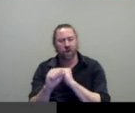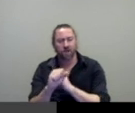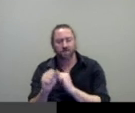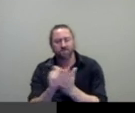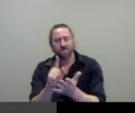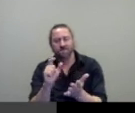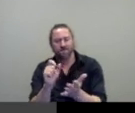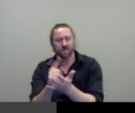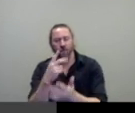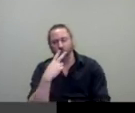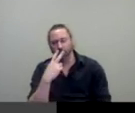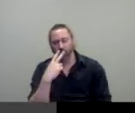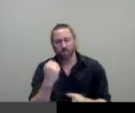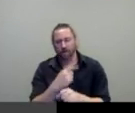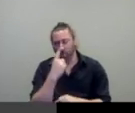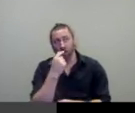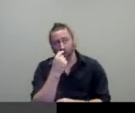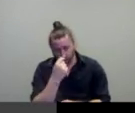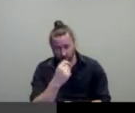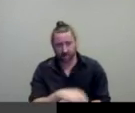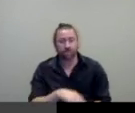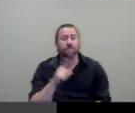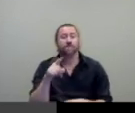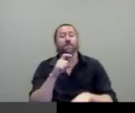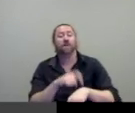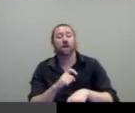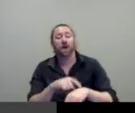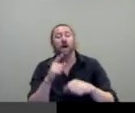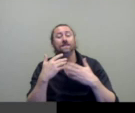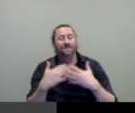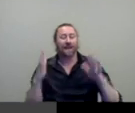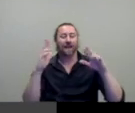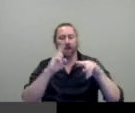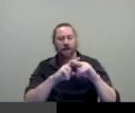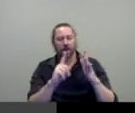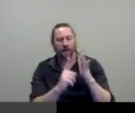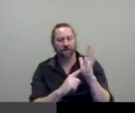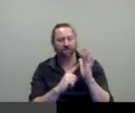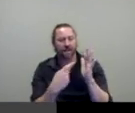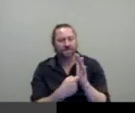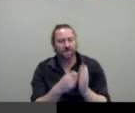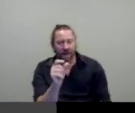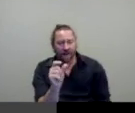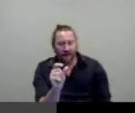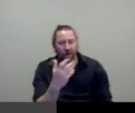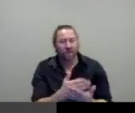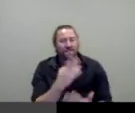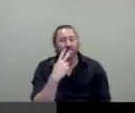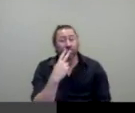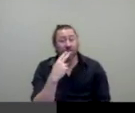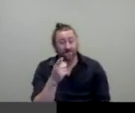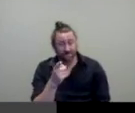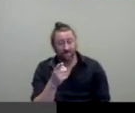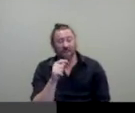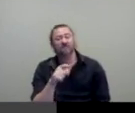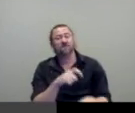advertising campaign it was developed at the time that filtered cigarettes were introduced filters